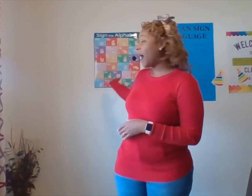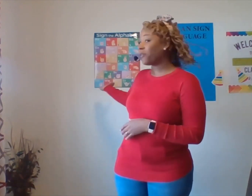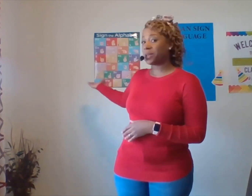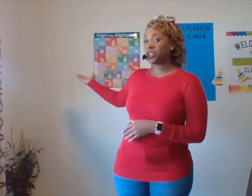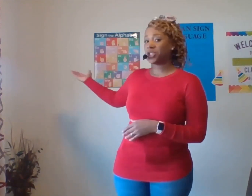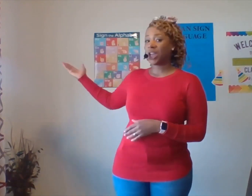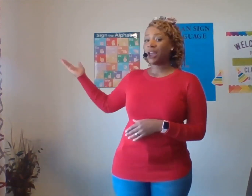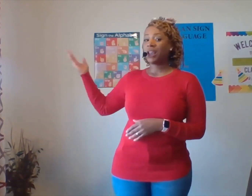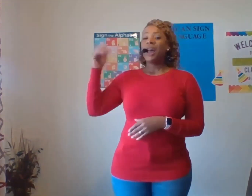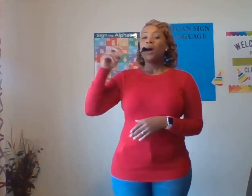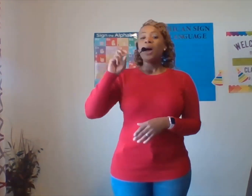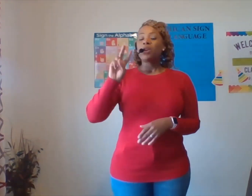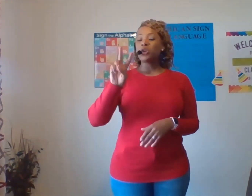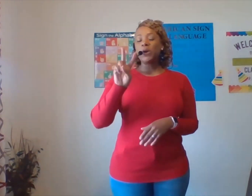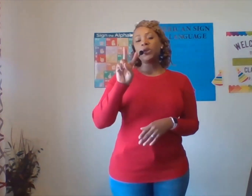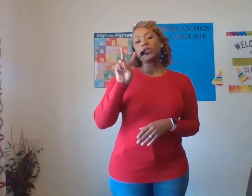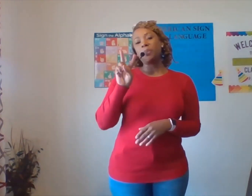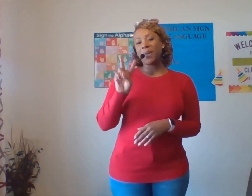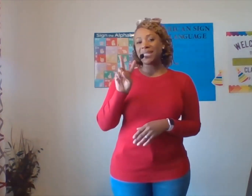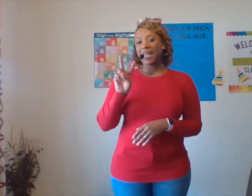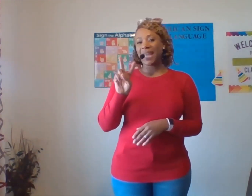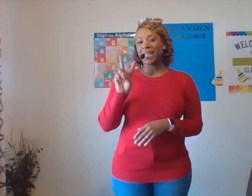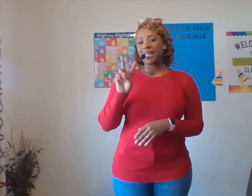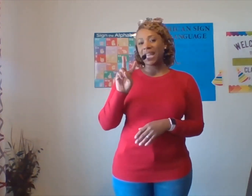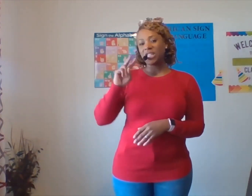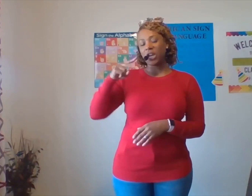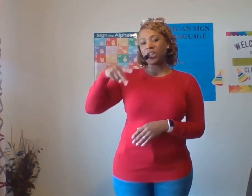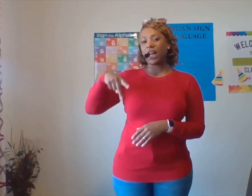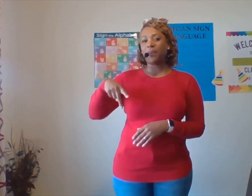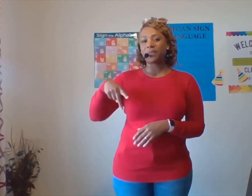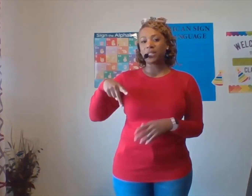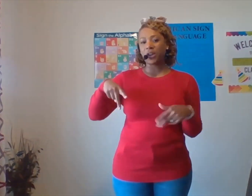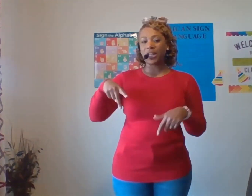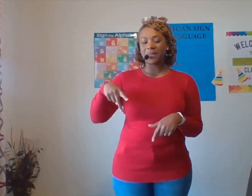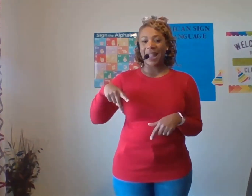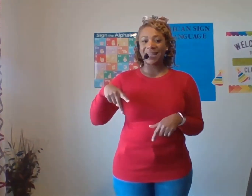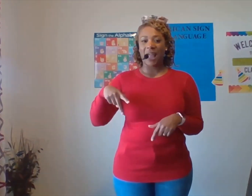alphabet just yet you use your piece hand and turn it up turn it upside down